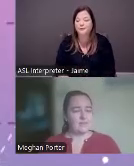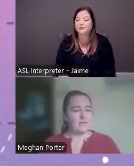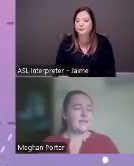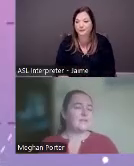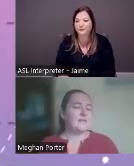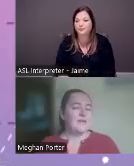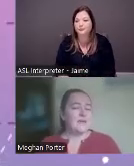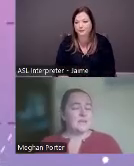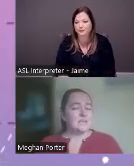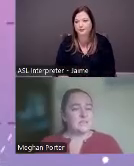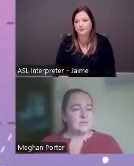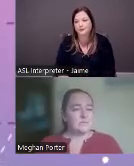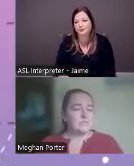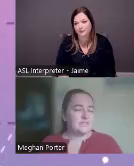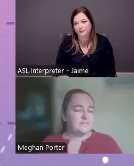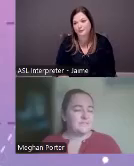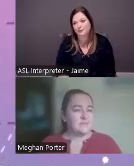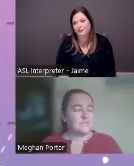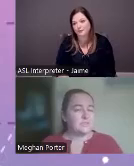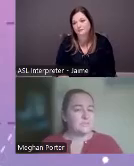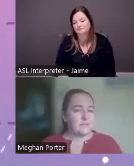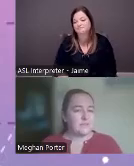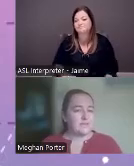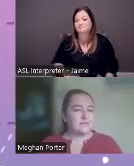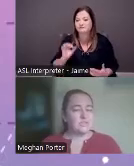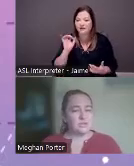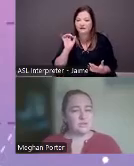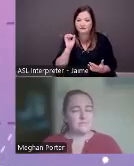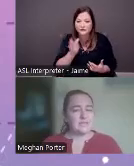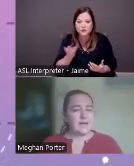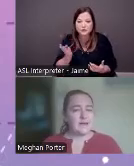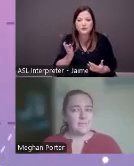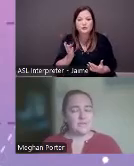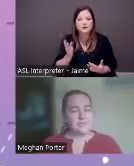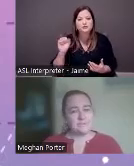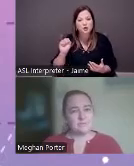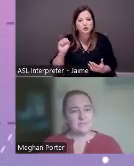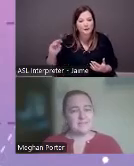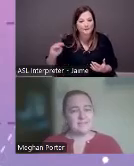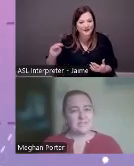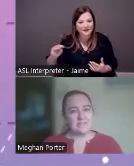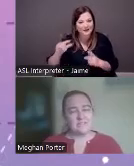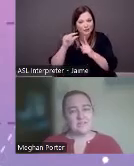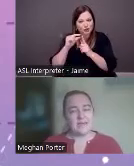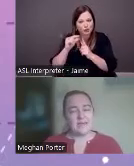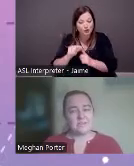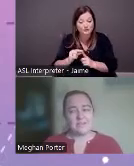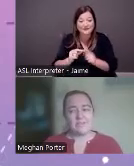All right, so just a few social media terms. There was a presentation yesterday, actually,